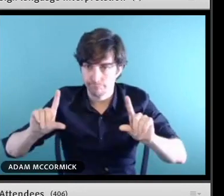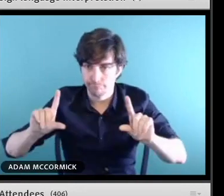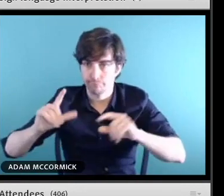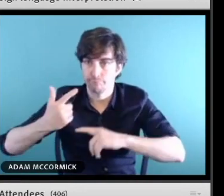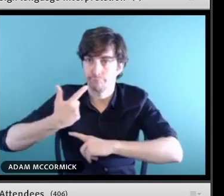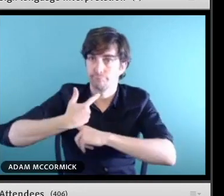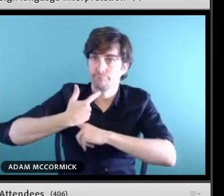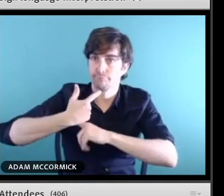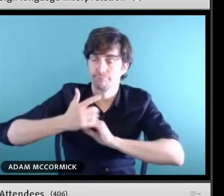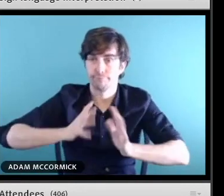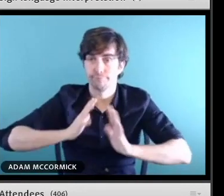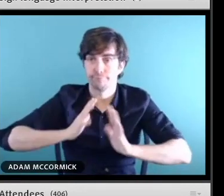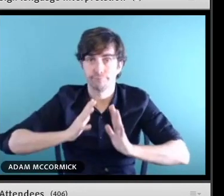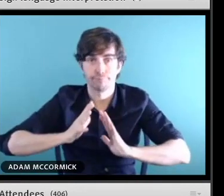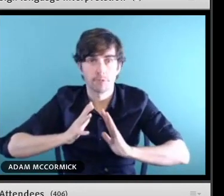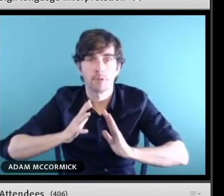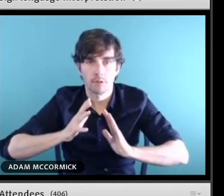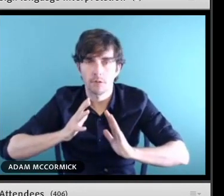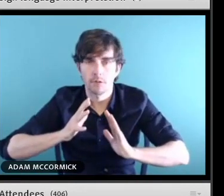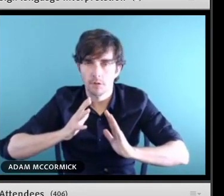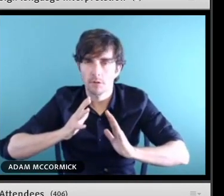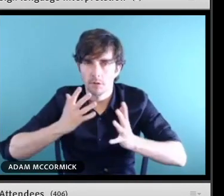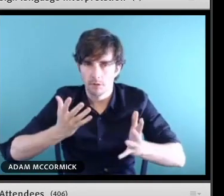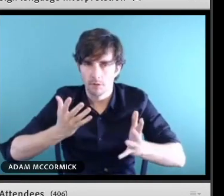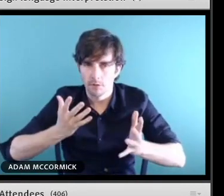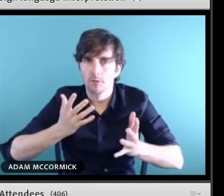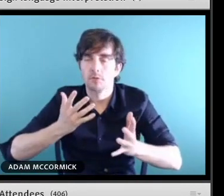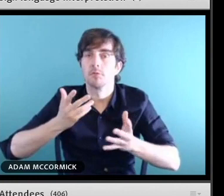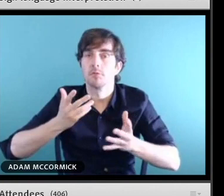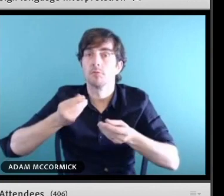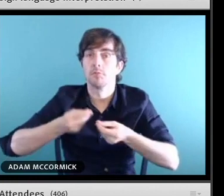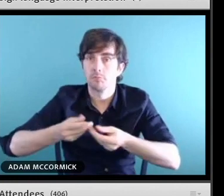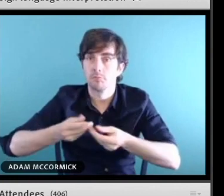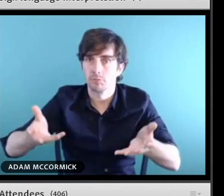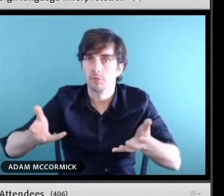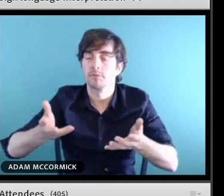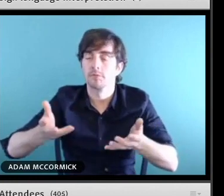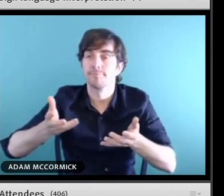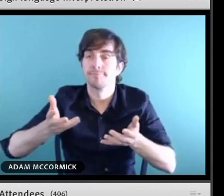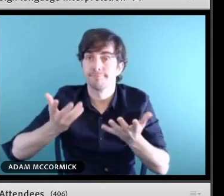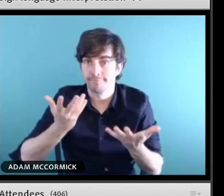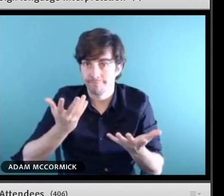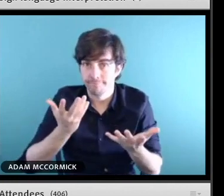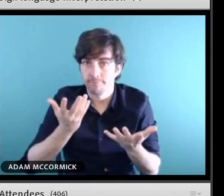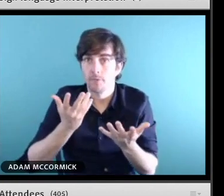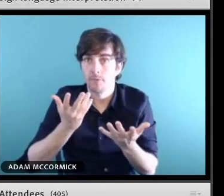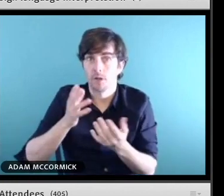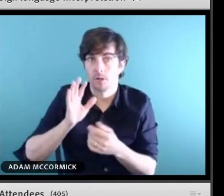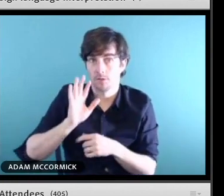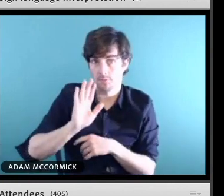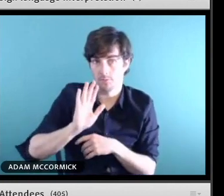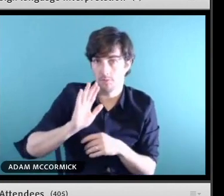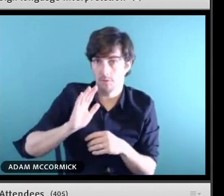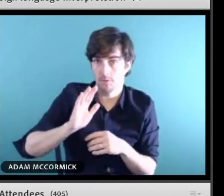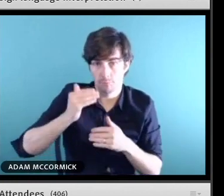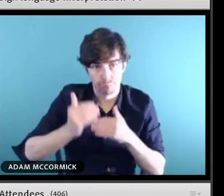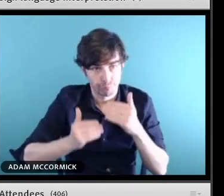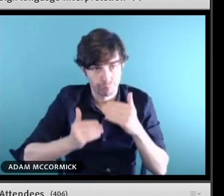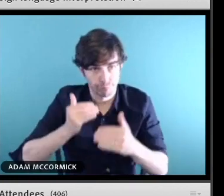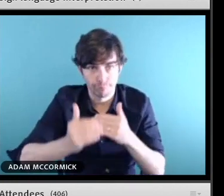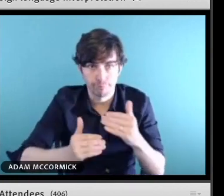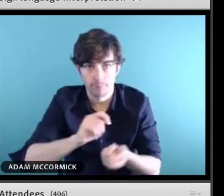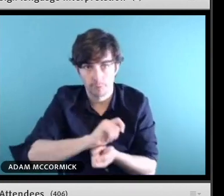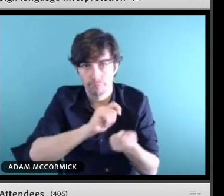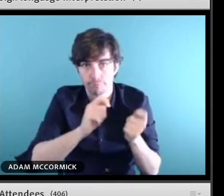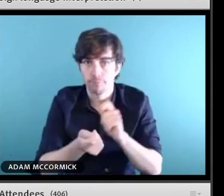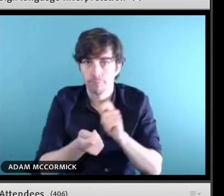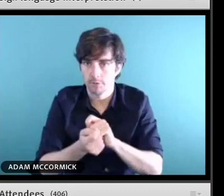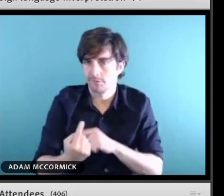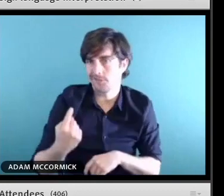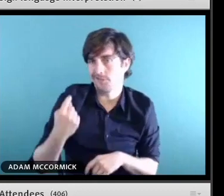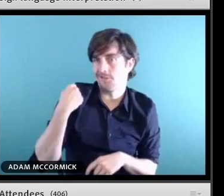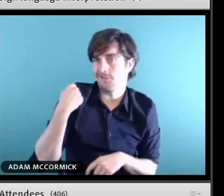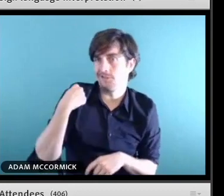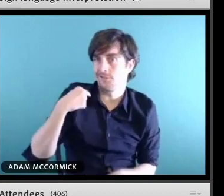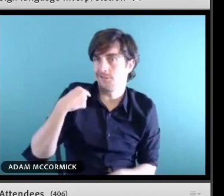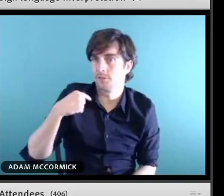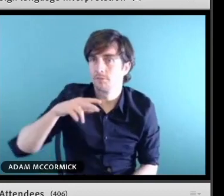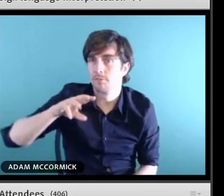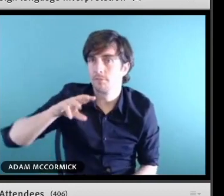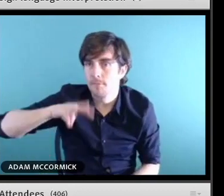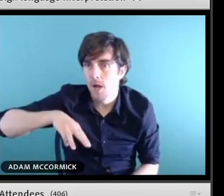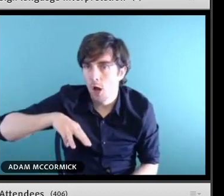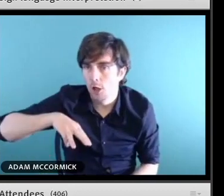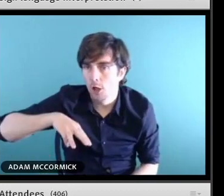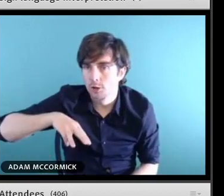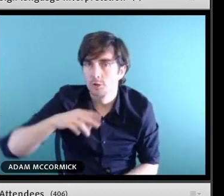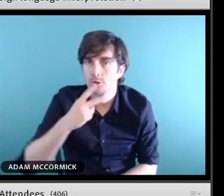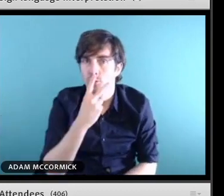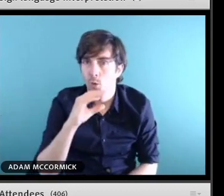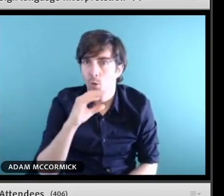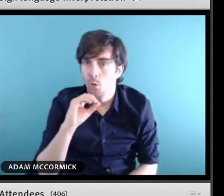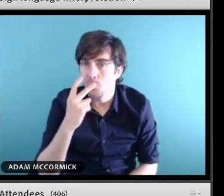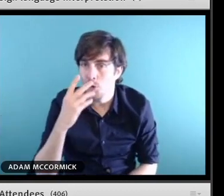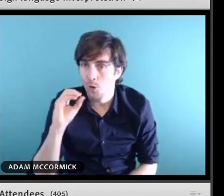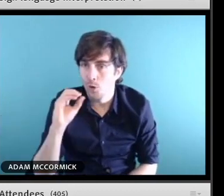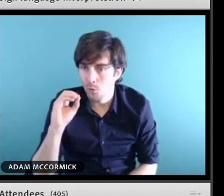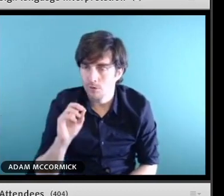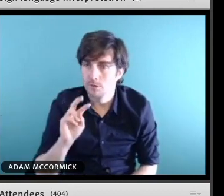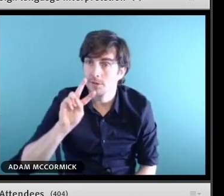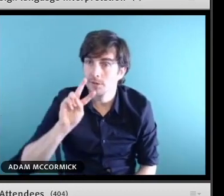Philippines. He's a volunteer and training officer with ASB. In that passion, he's been